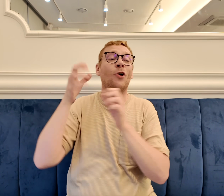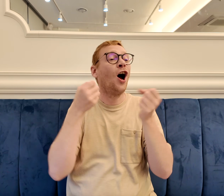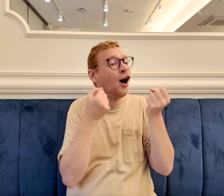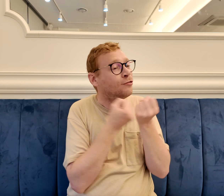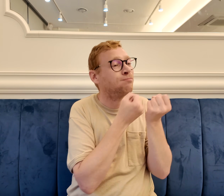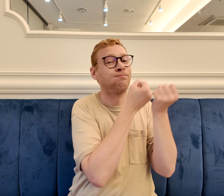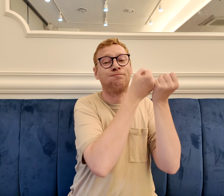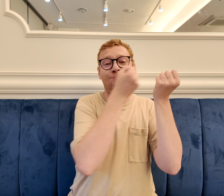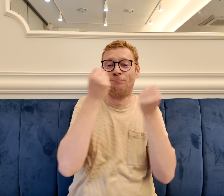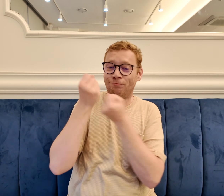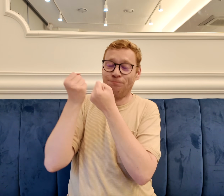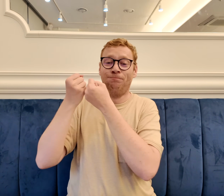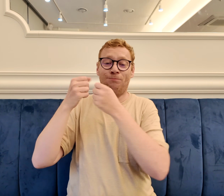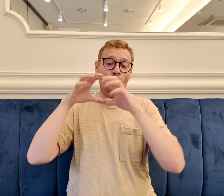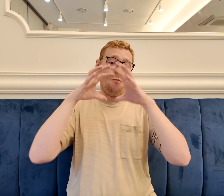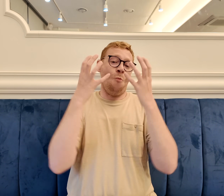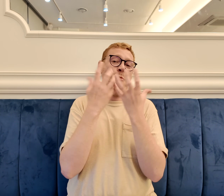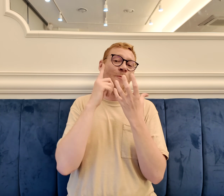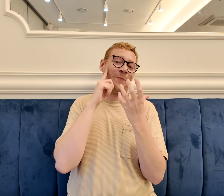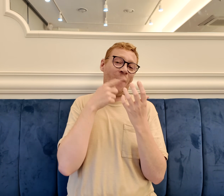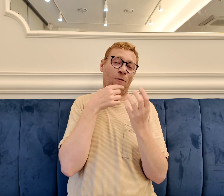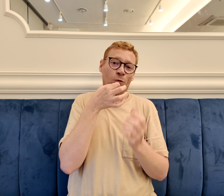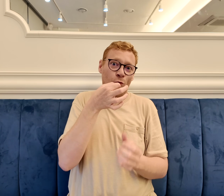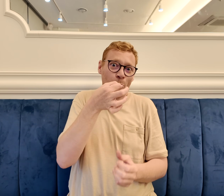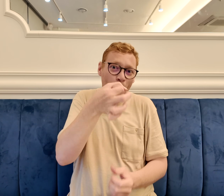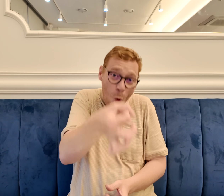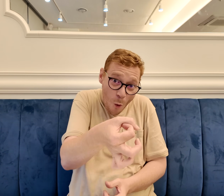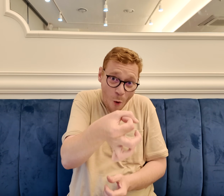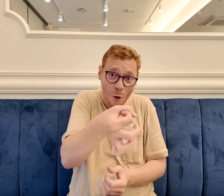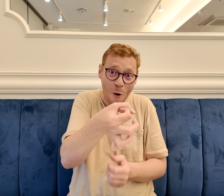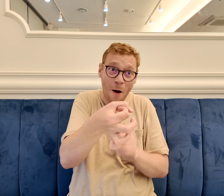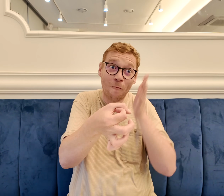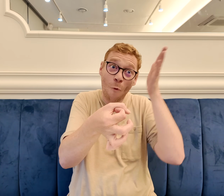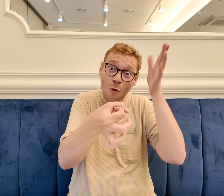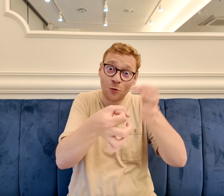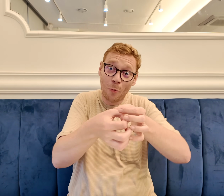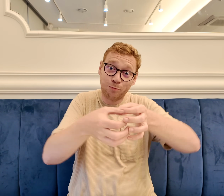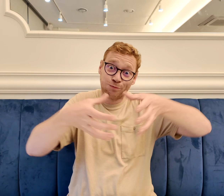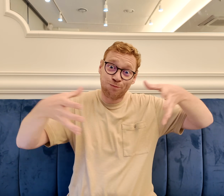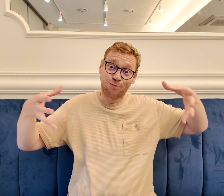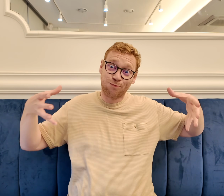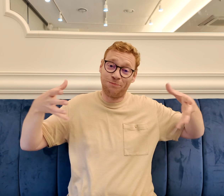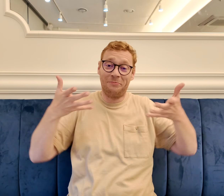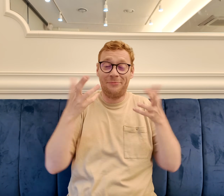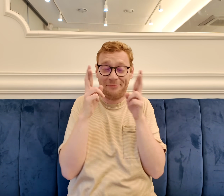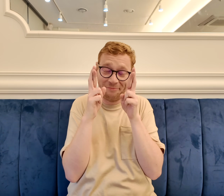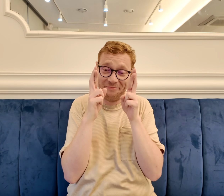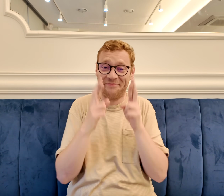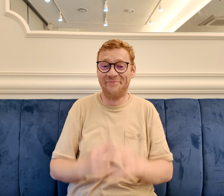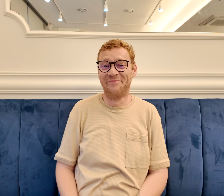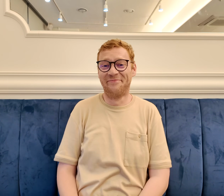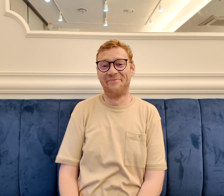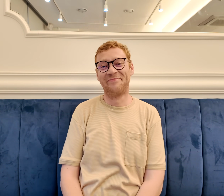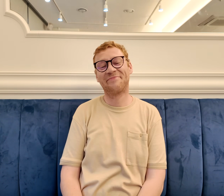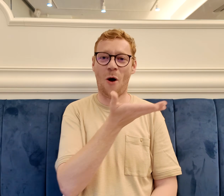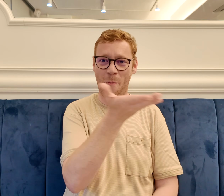it will eventually grow significantly. The global deaf community is still small, but I hope it will one day grow larger and become more connected.